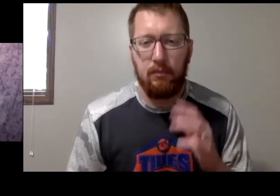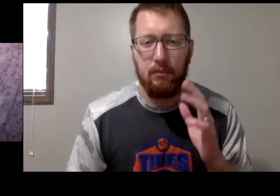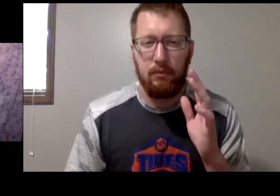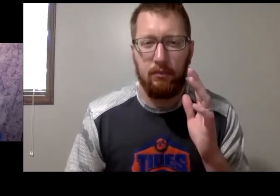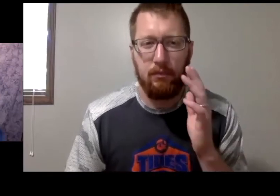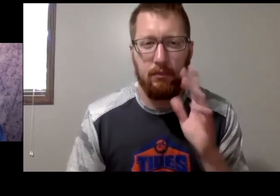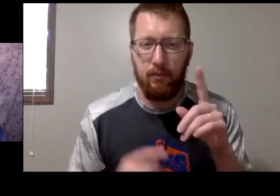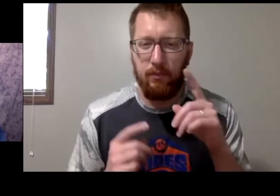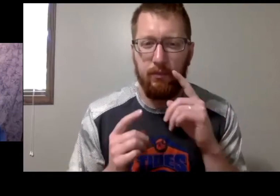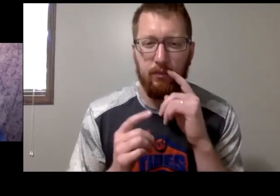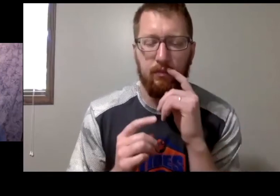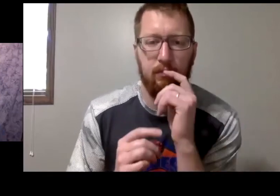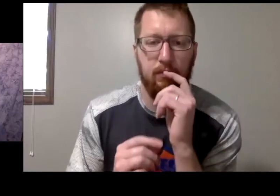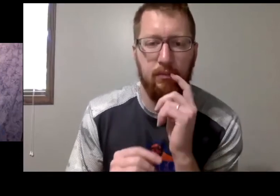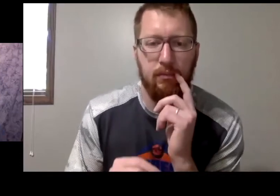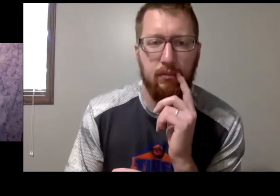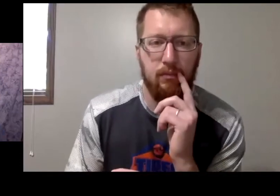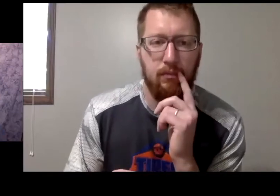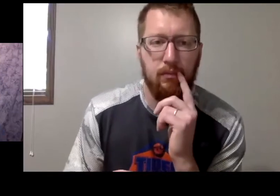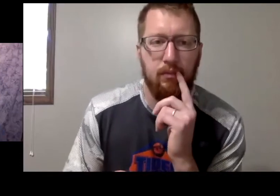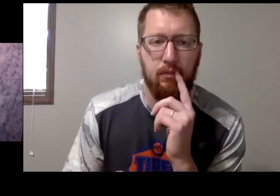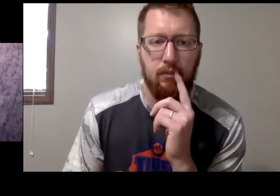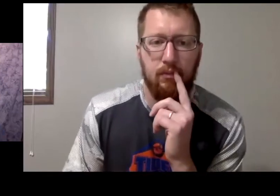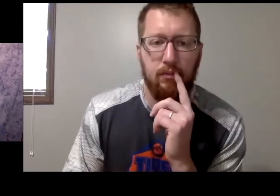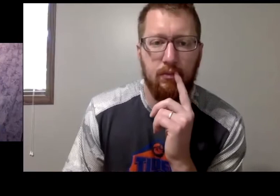I'm trying to think of other movies that I've seen lately.